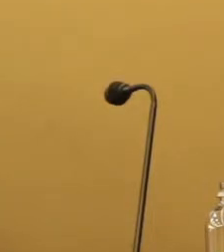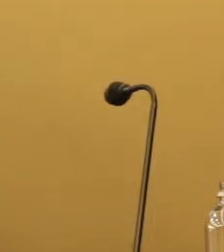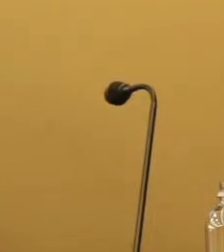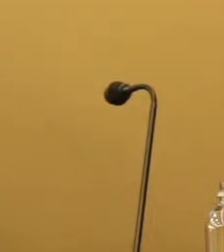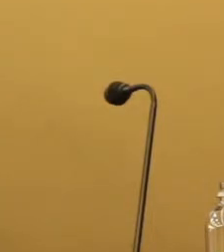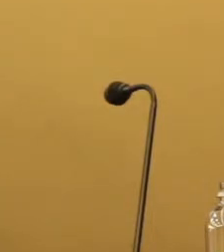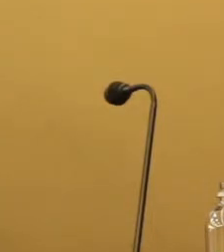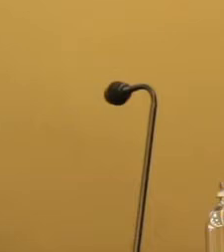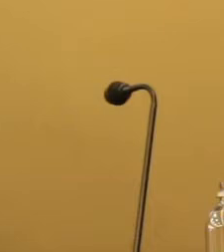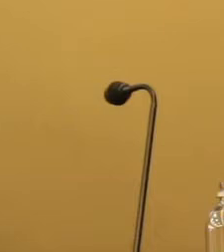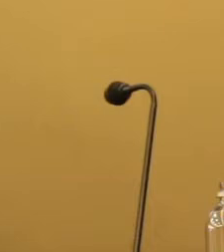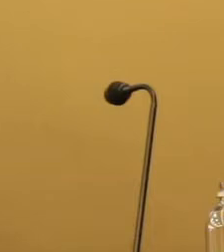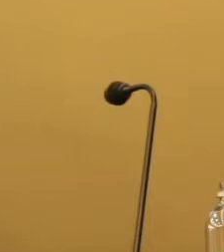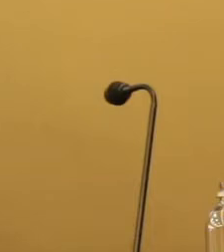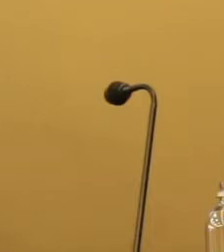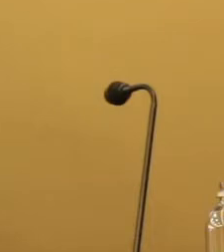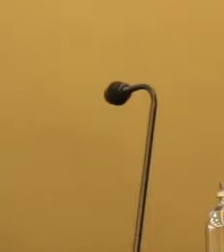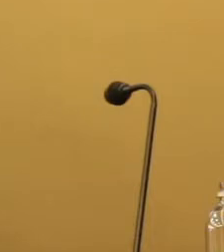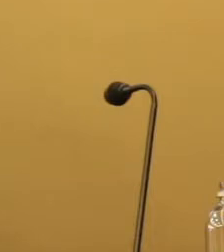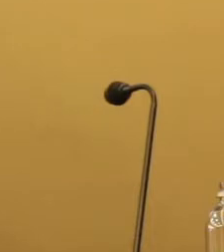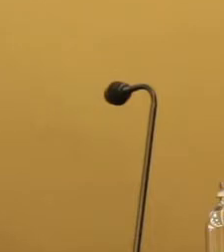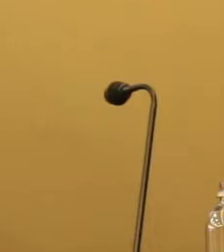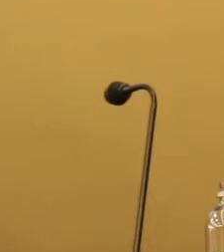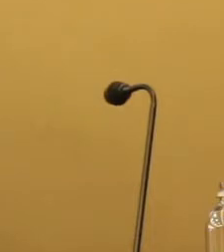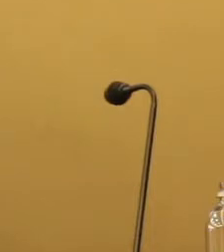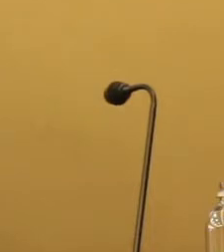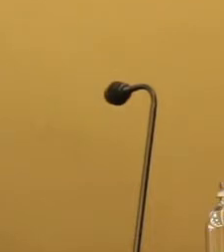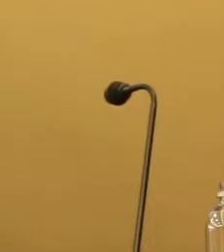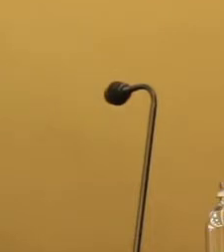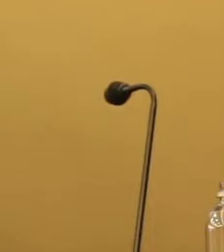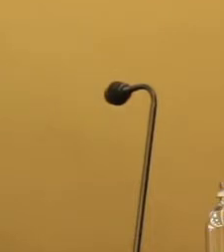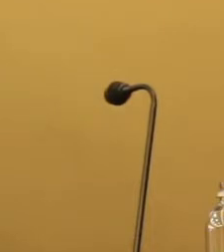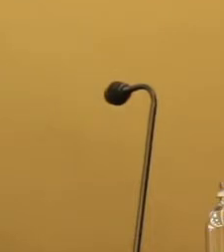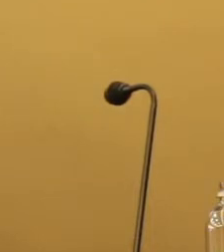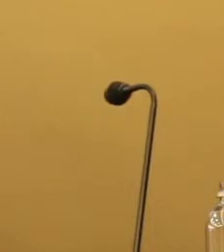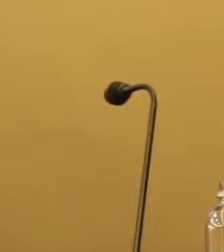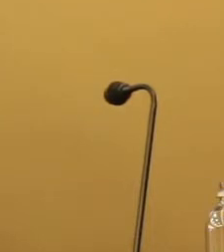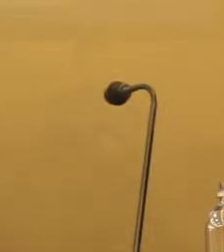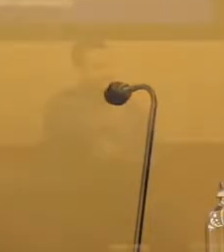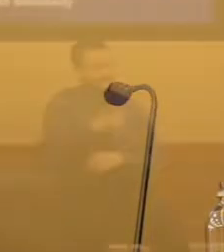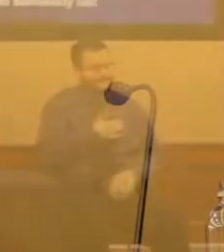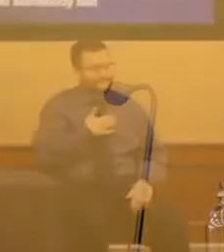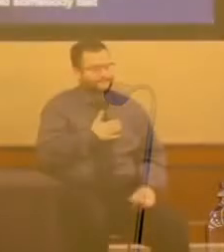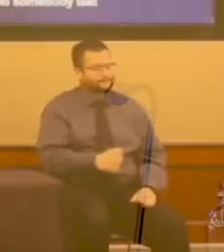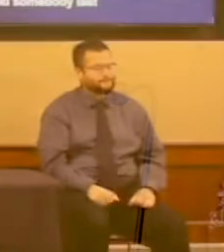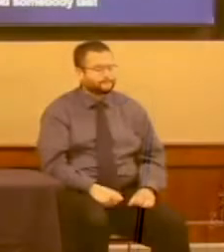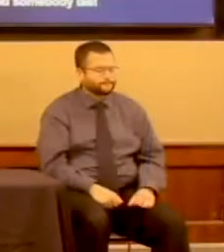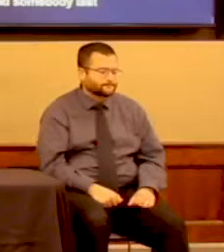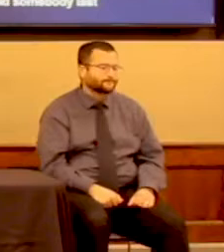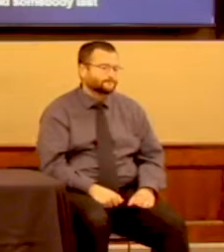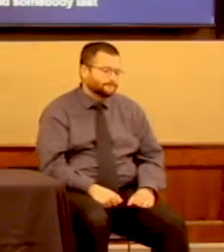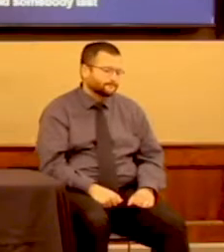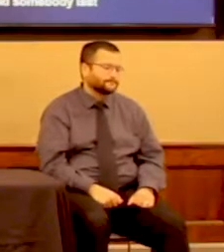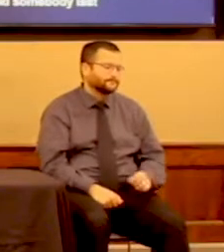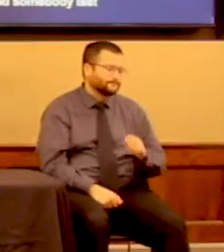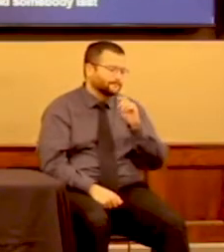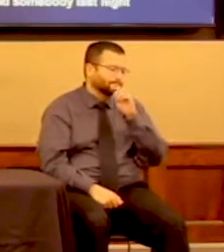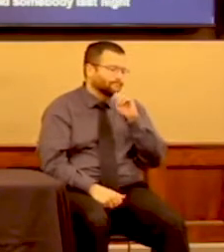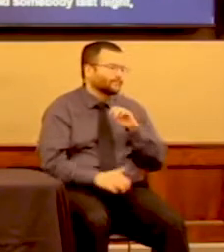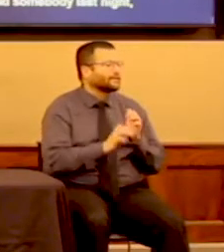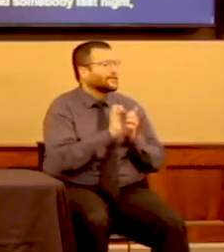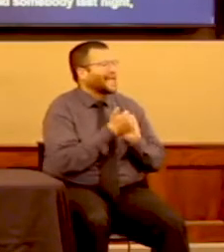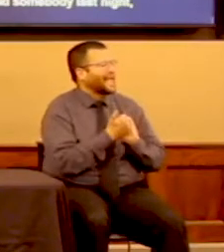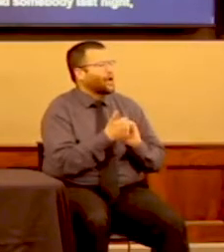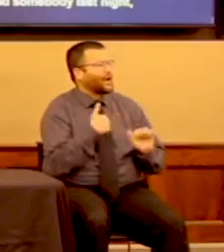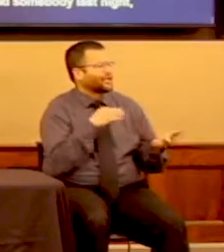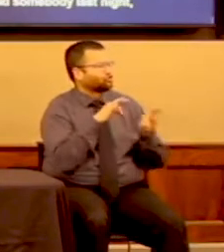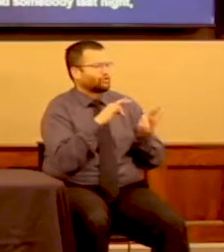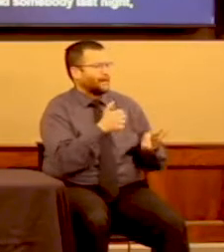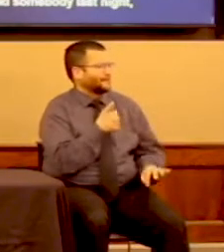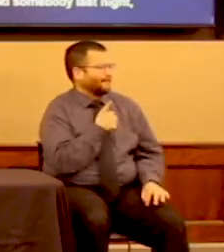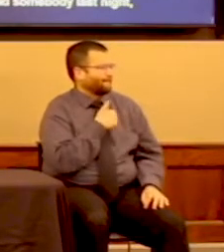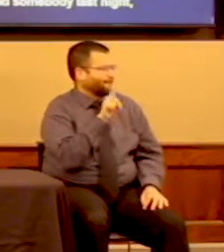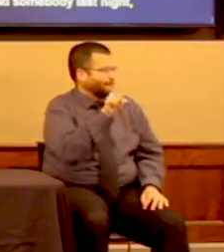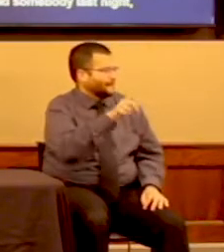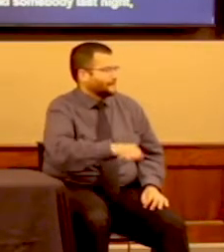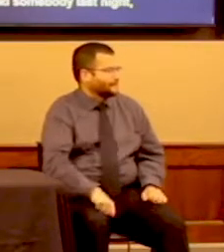you're not told someone last night lift